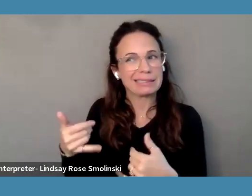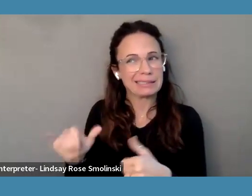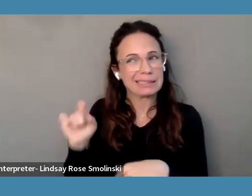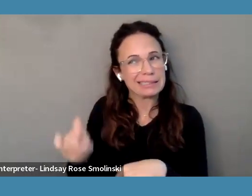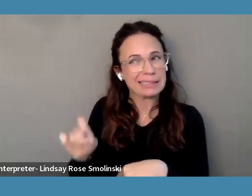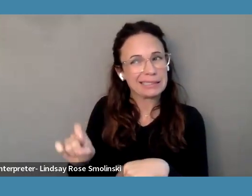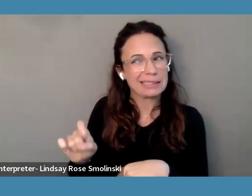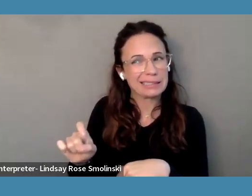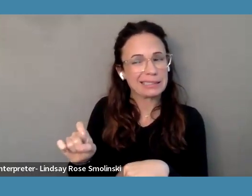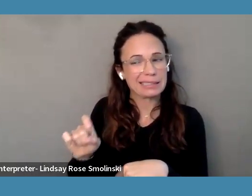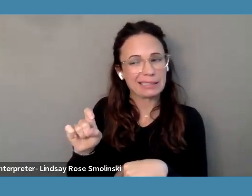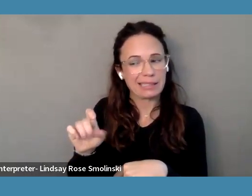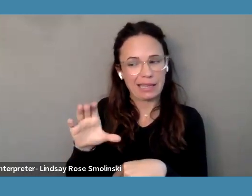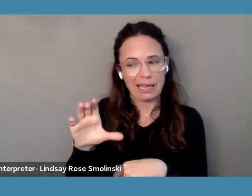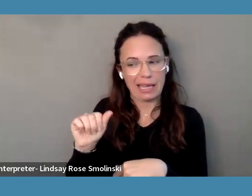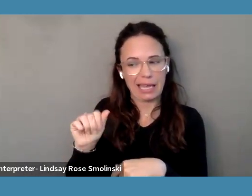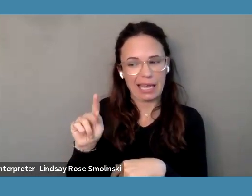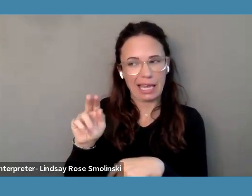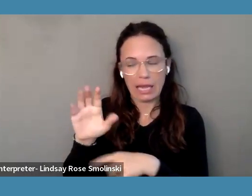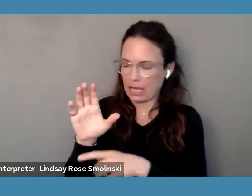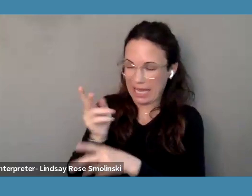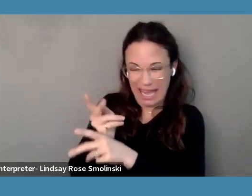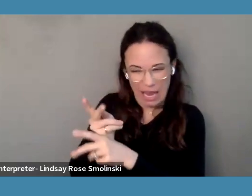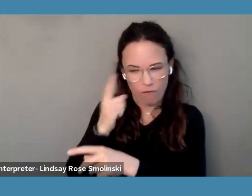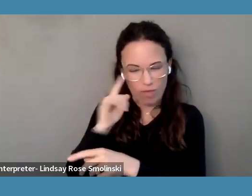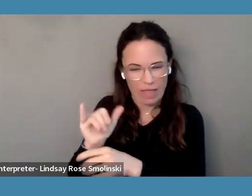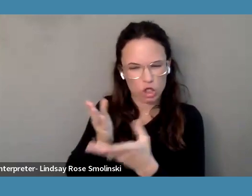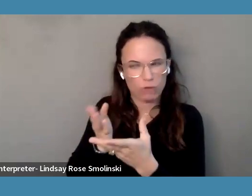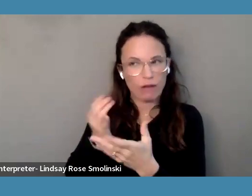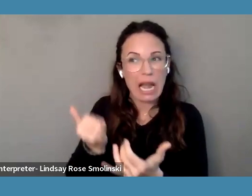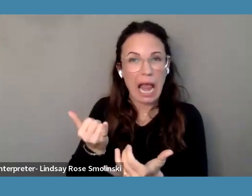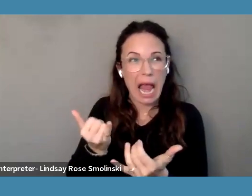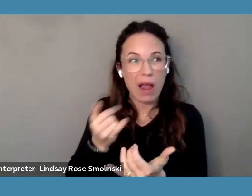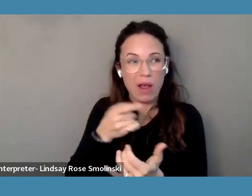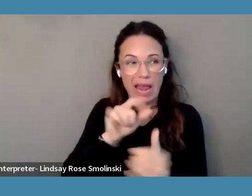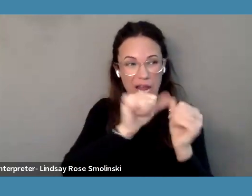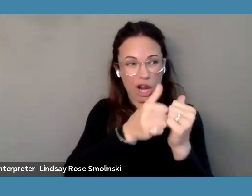from that service, which is now being terminated by the agency.